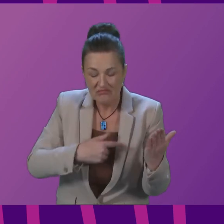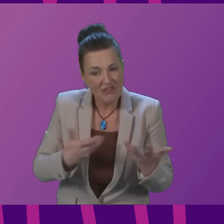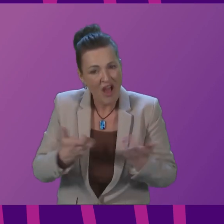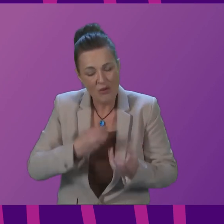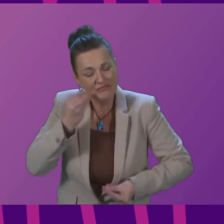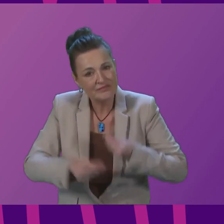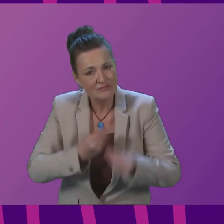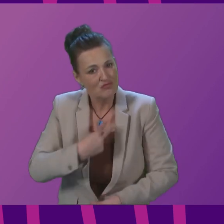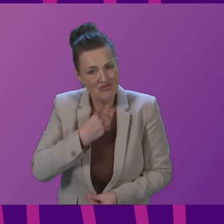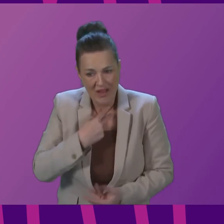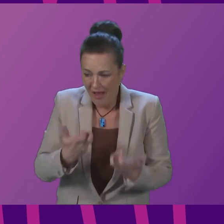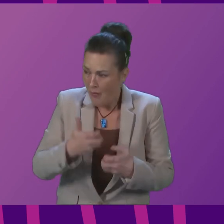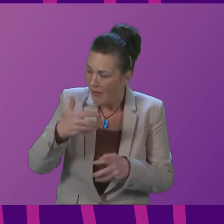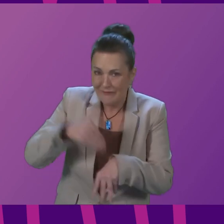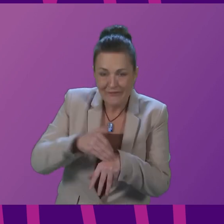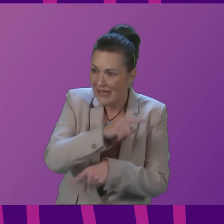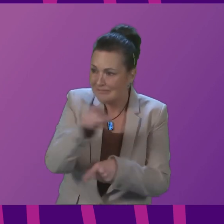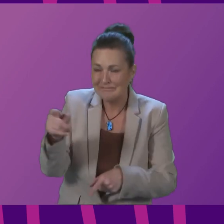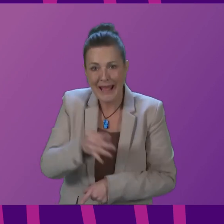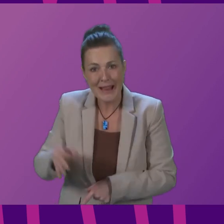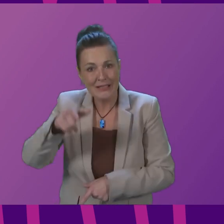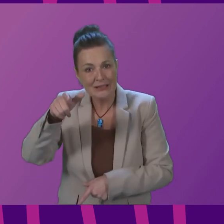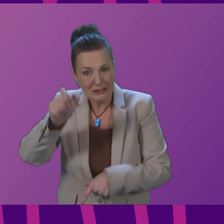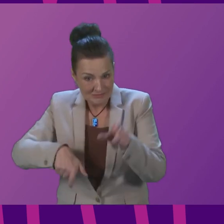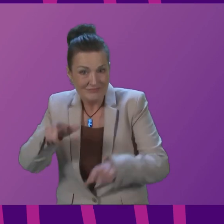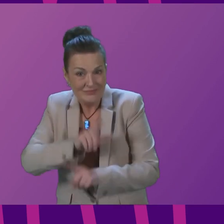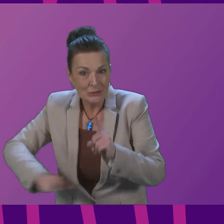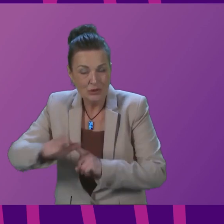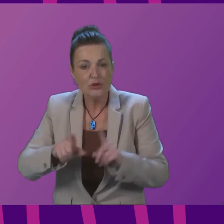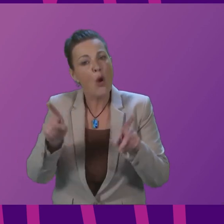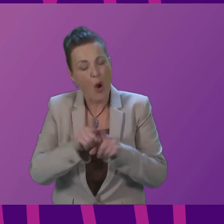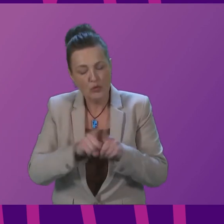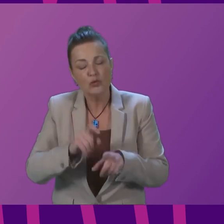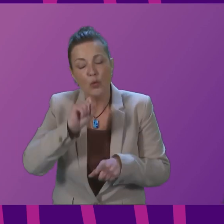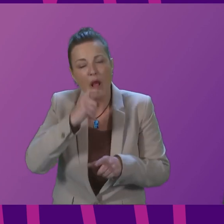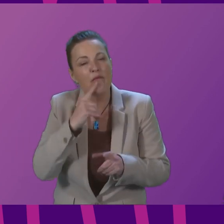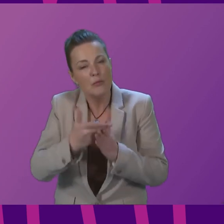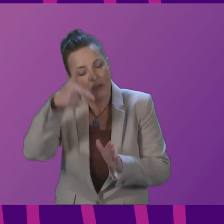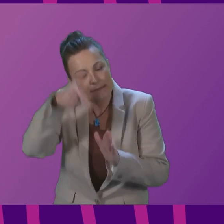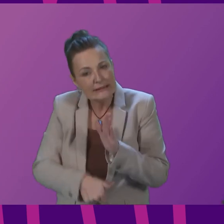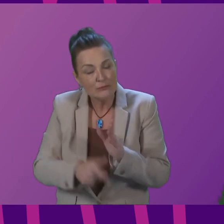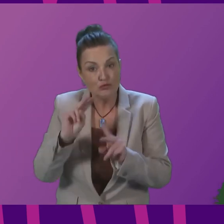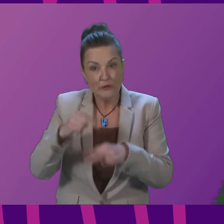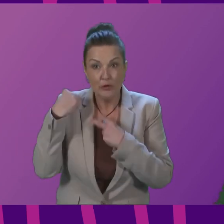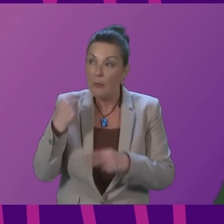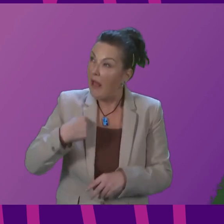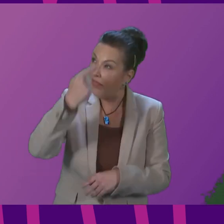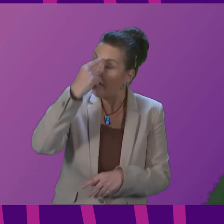In terms of a fuller review, in the first exchange that we had on the issue after the